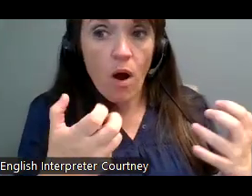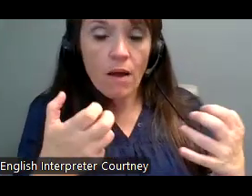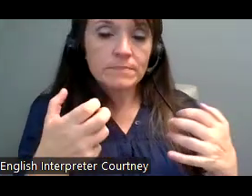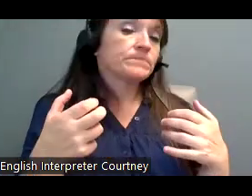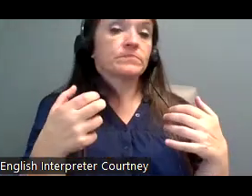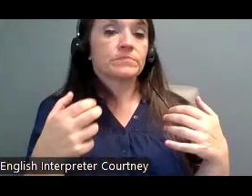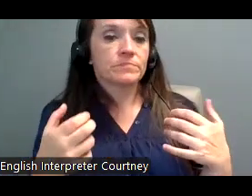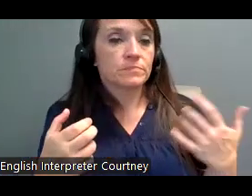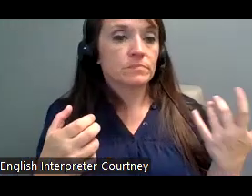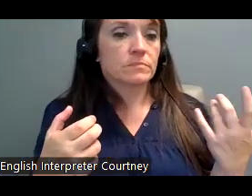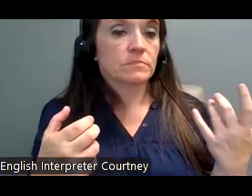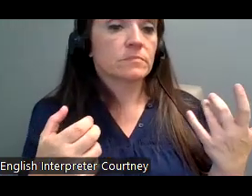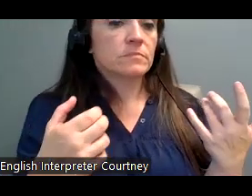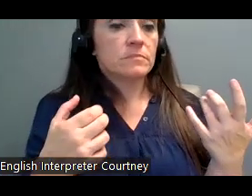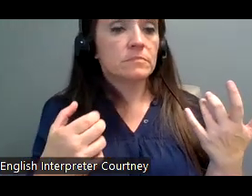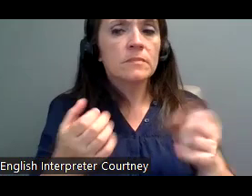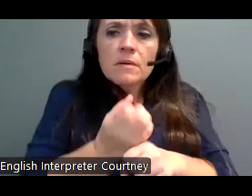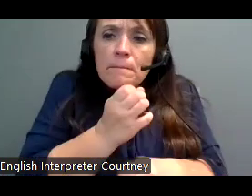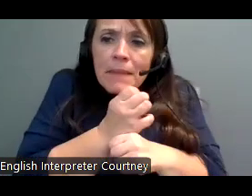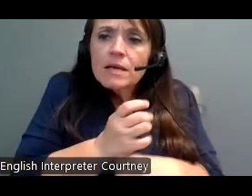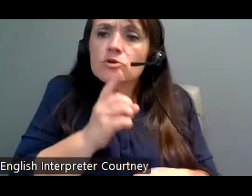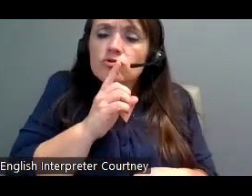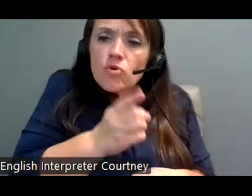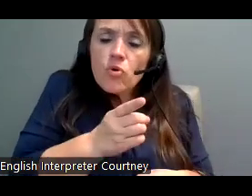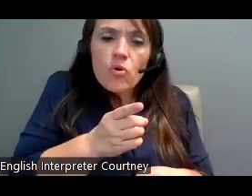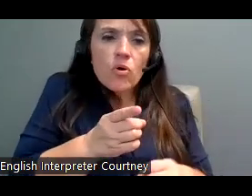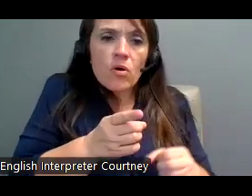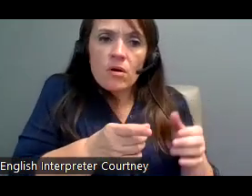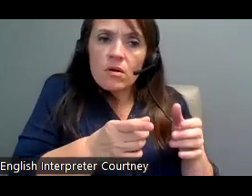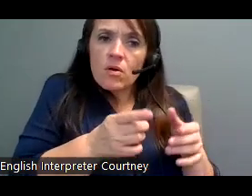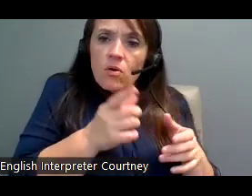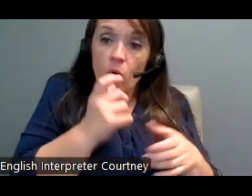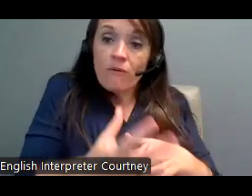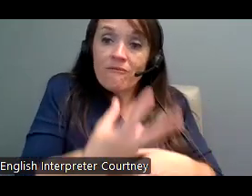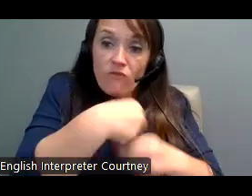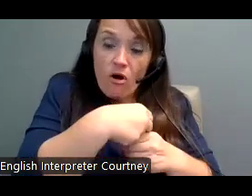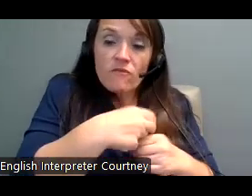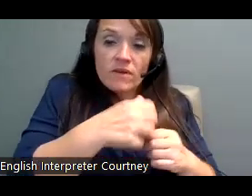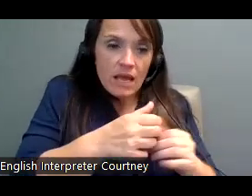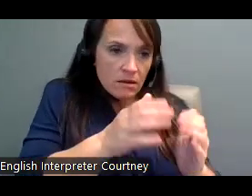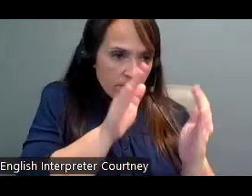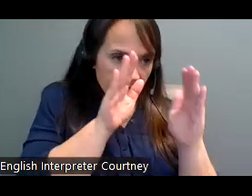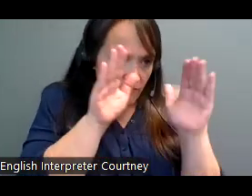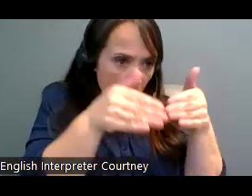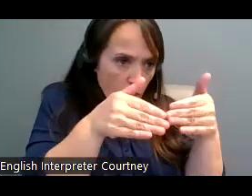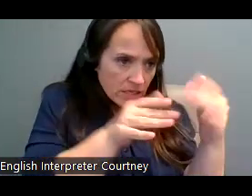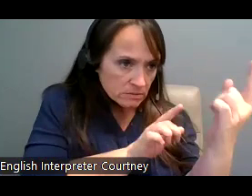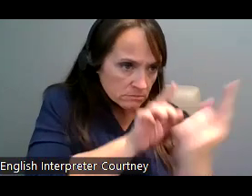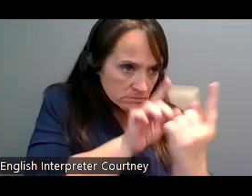are receiving person centered, goal-directed care which really does help prevent unnecessary